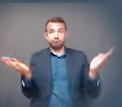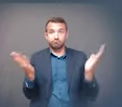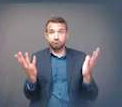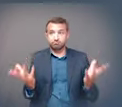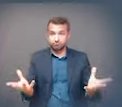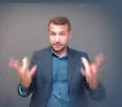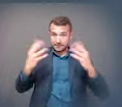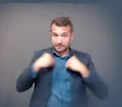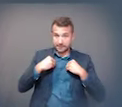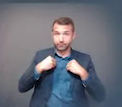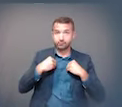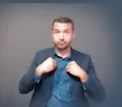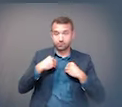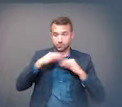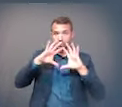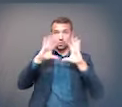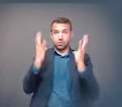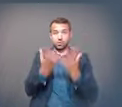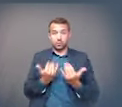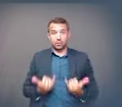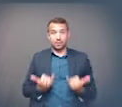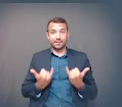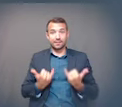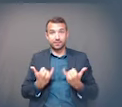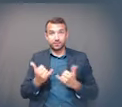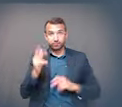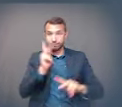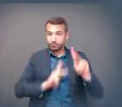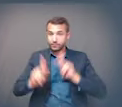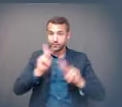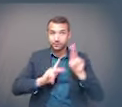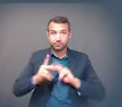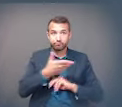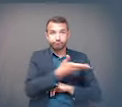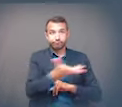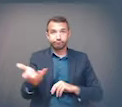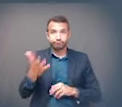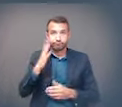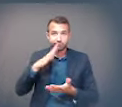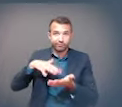the reality that humanity is both fragile and mighty.